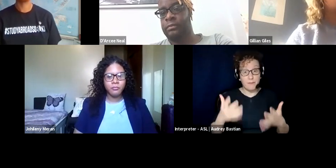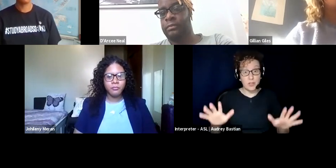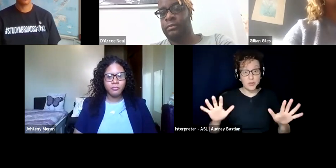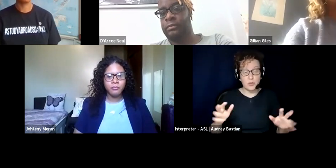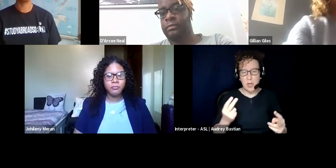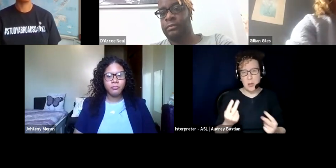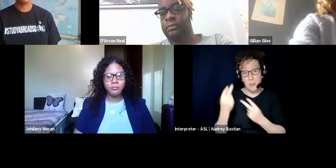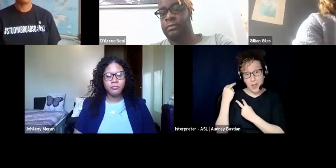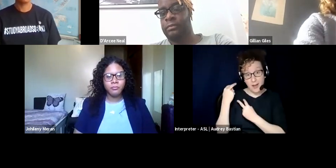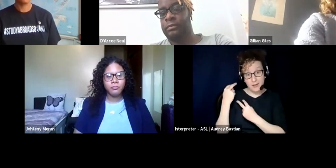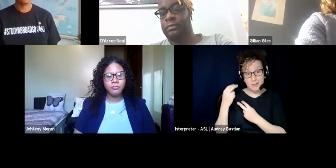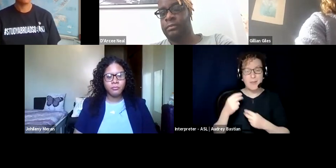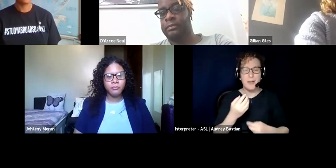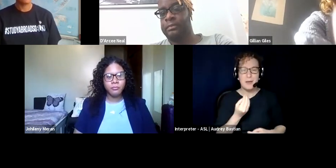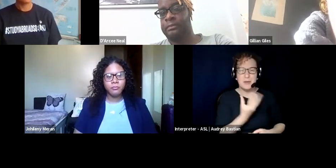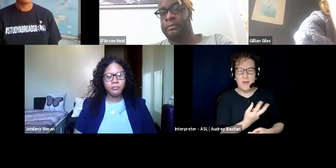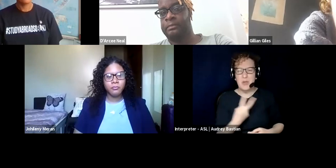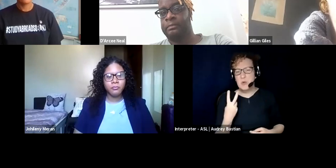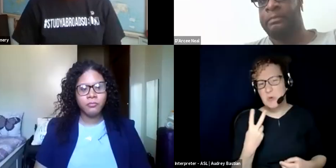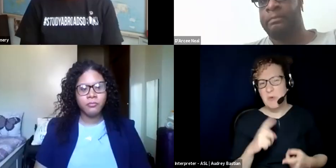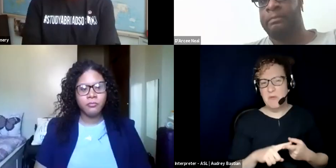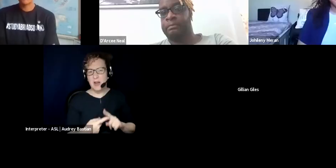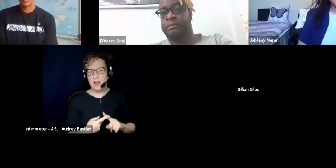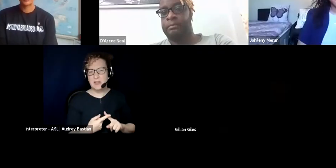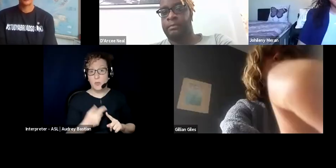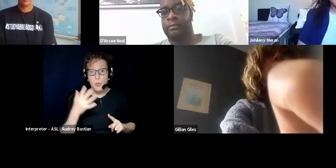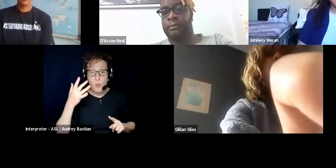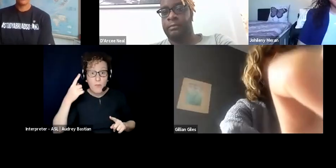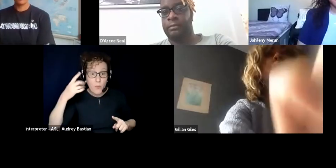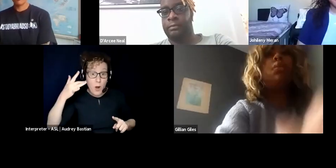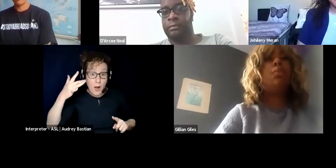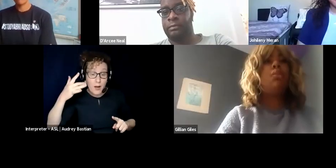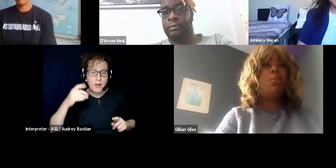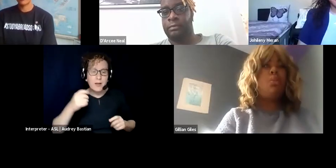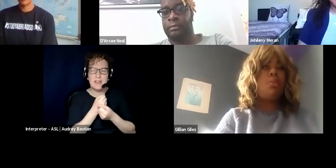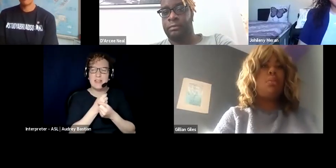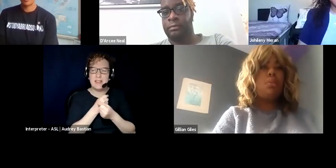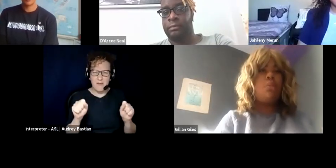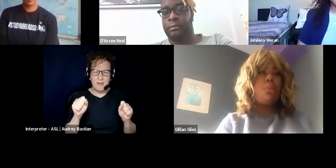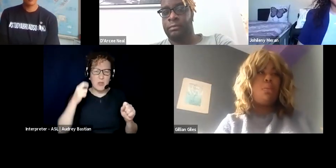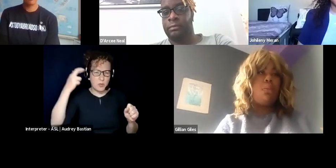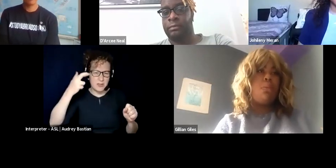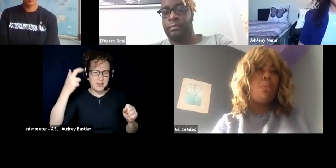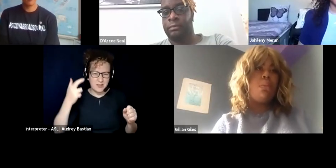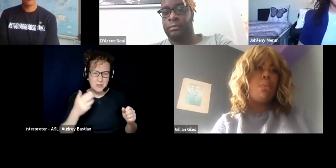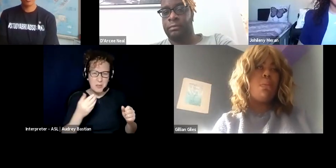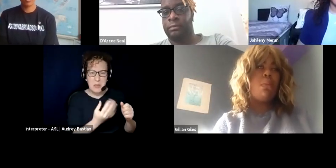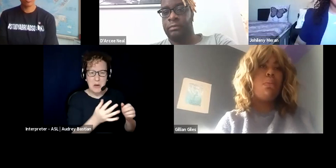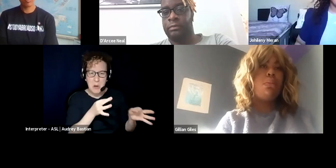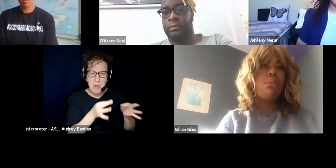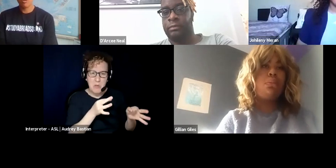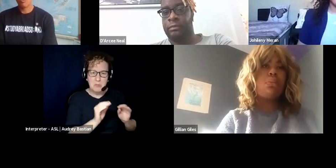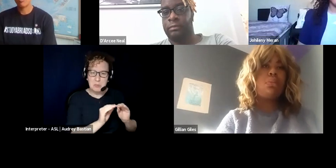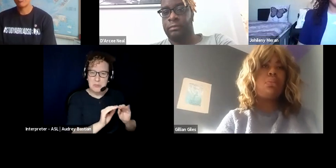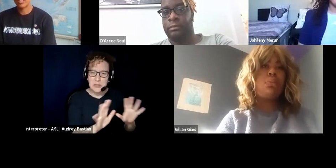Thank you, Gillian. That it's really an important point that you are